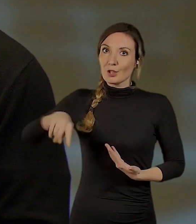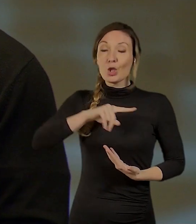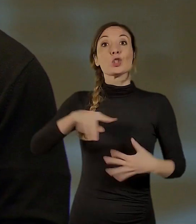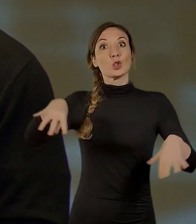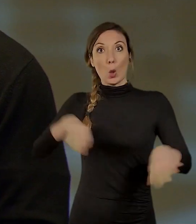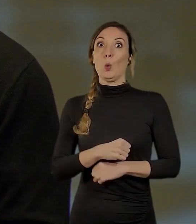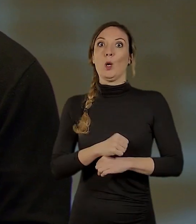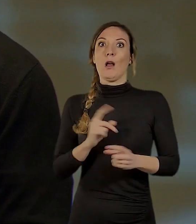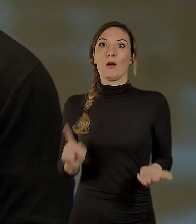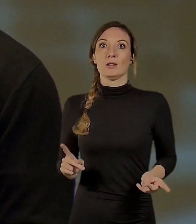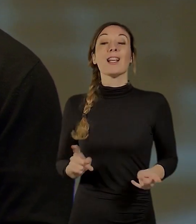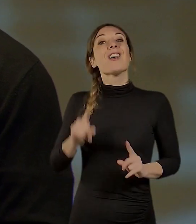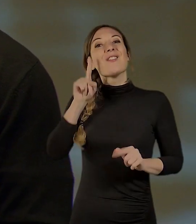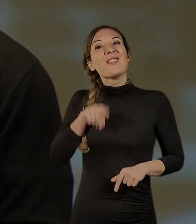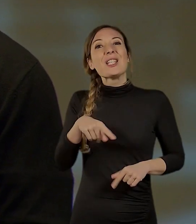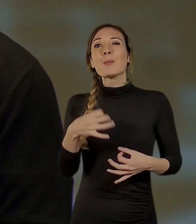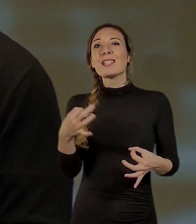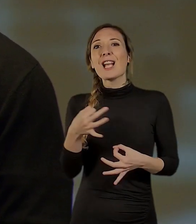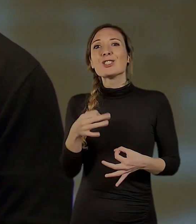Thank you very much. I'll ask if there is another question?